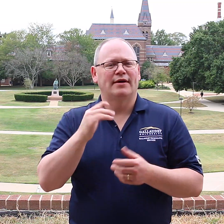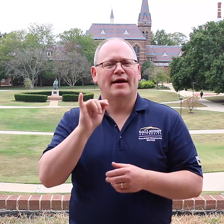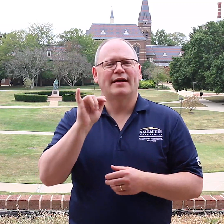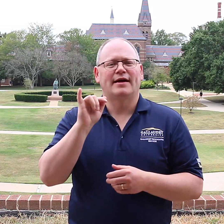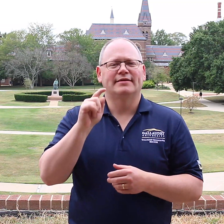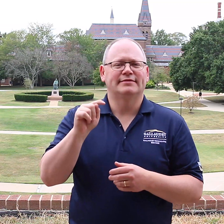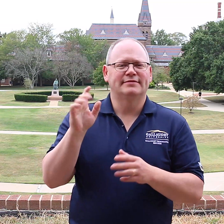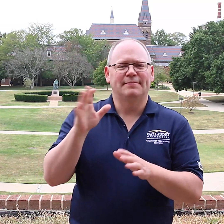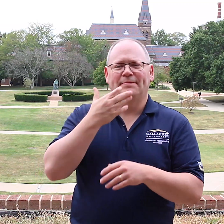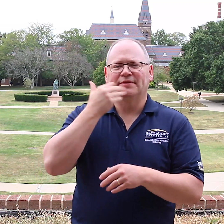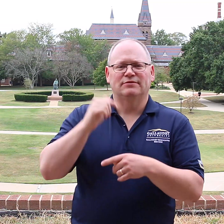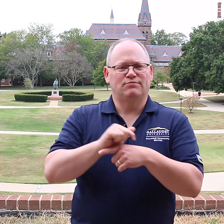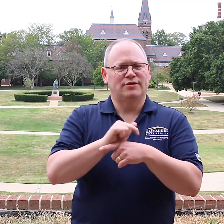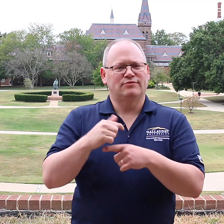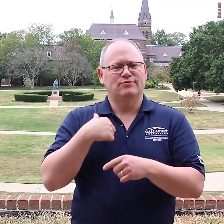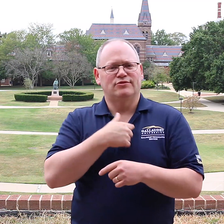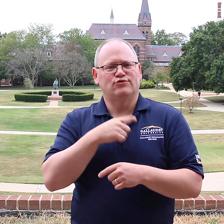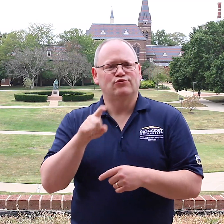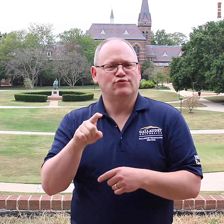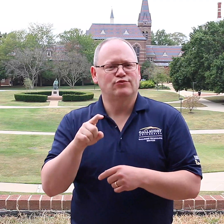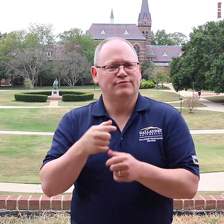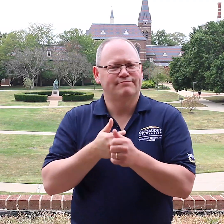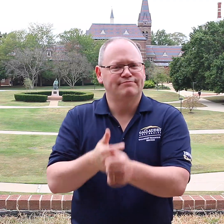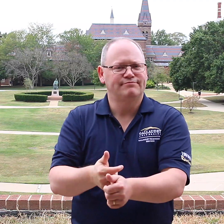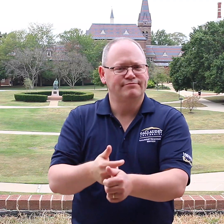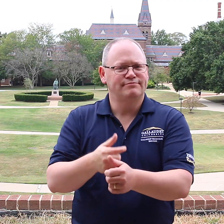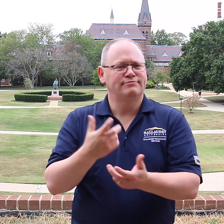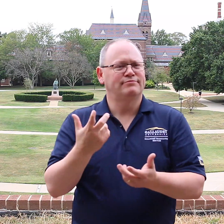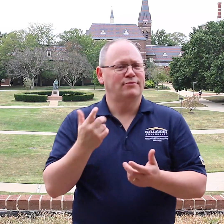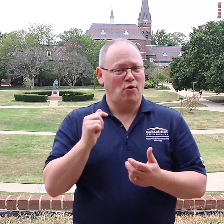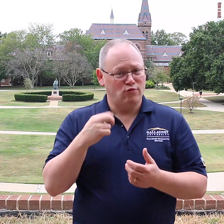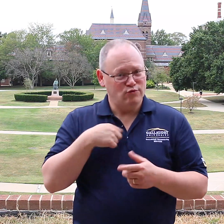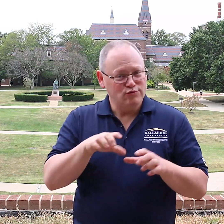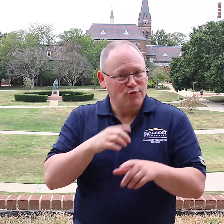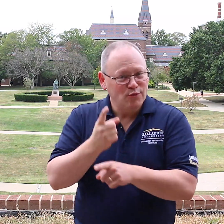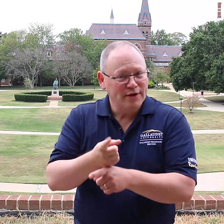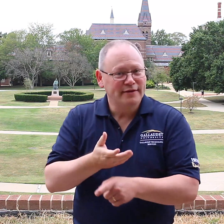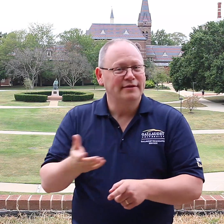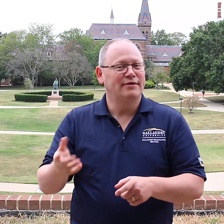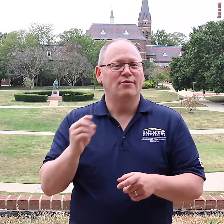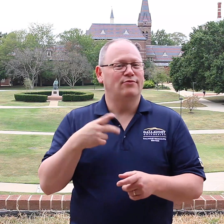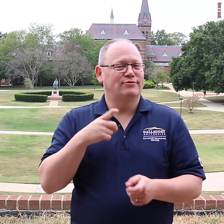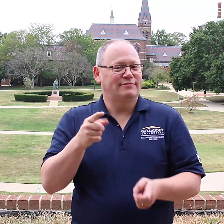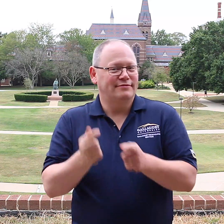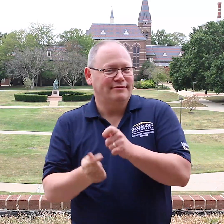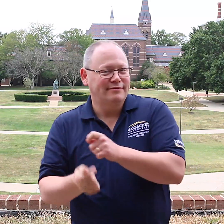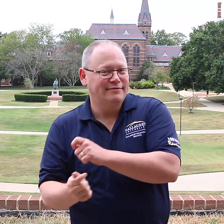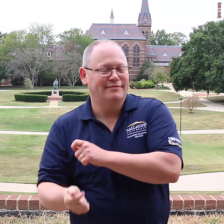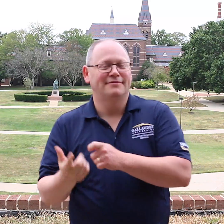And our third reason was looking at IT best practices and finding what we should follow. Are we doing the right things?